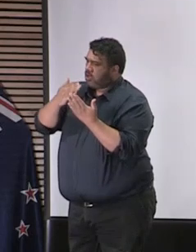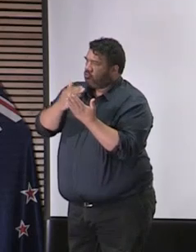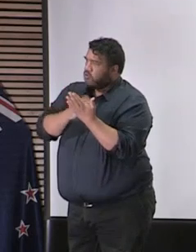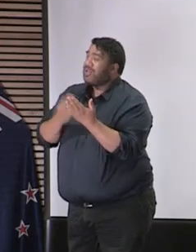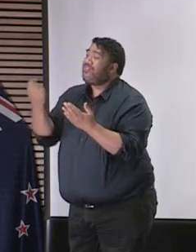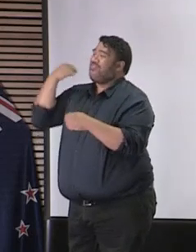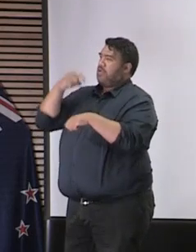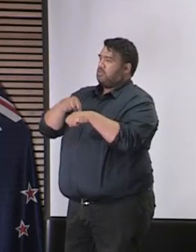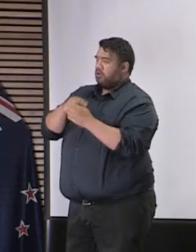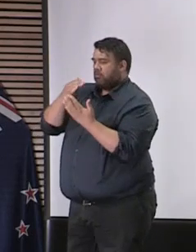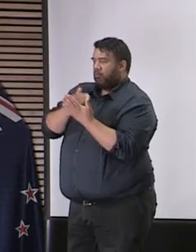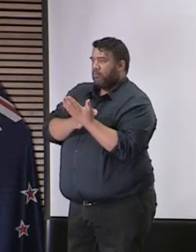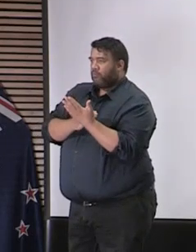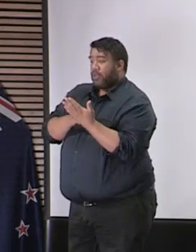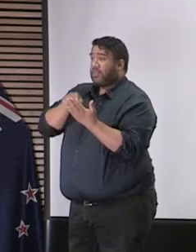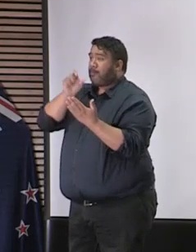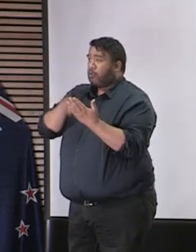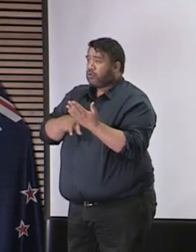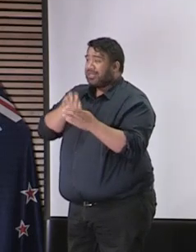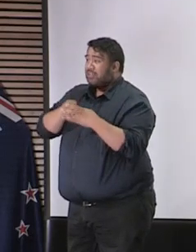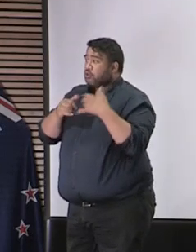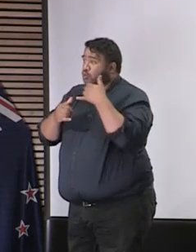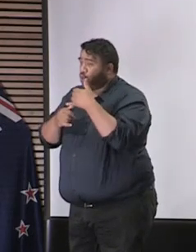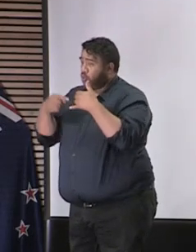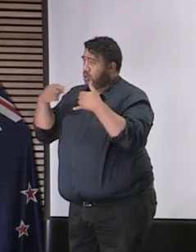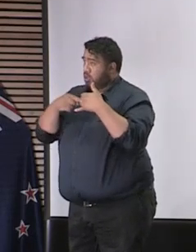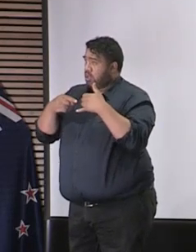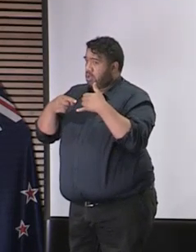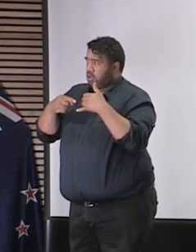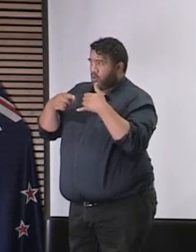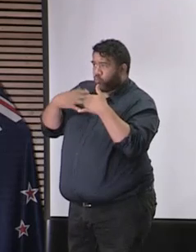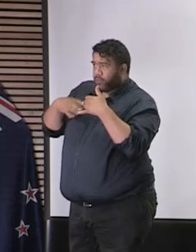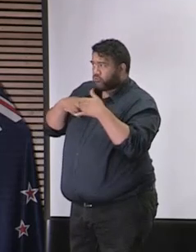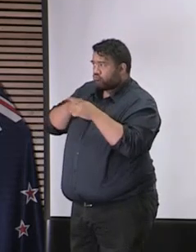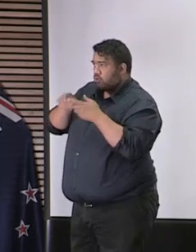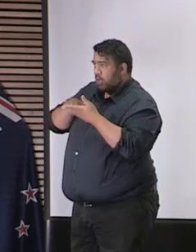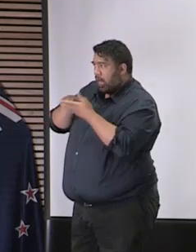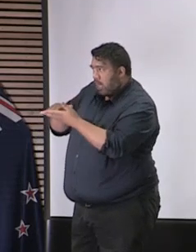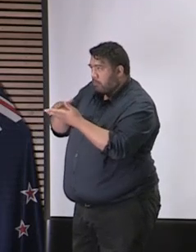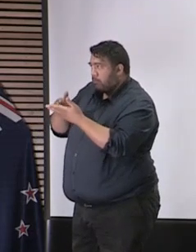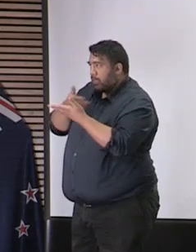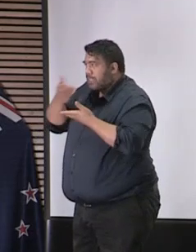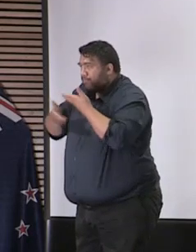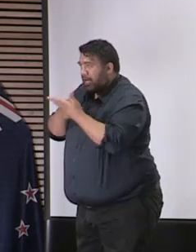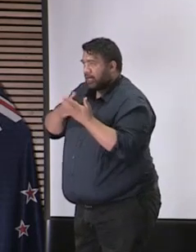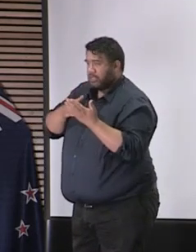that the Healthline staff were using the appropriate protocol at that time. I think the person involved did a very